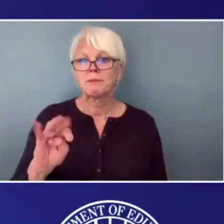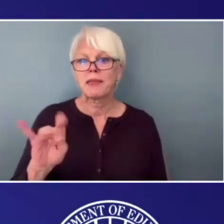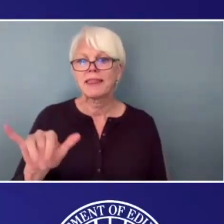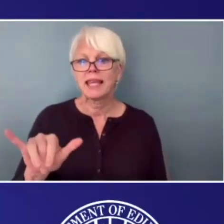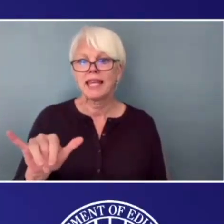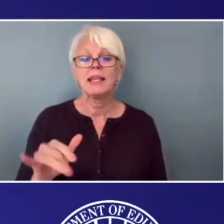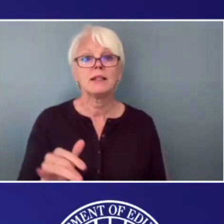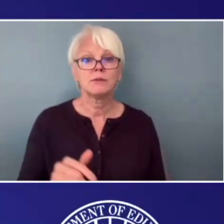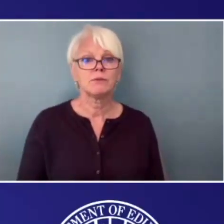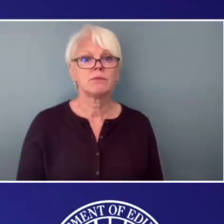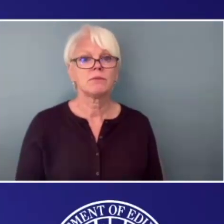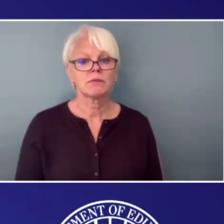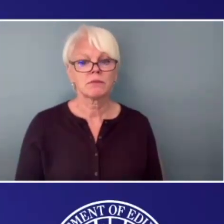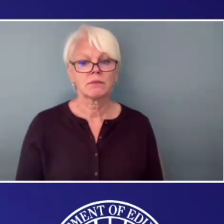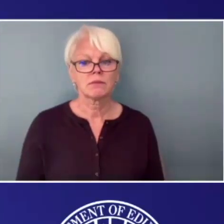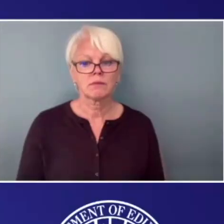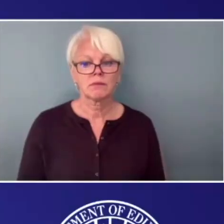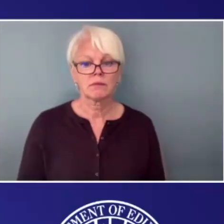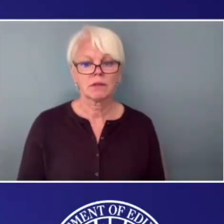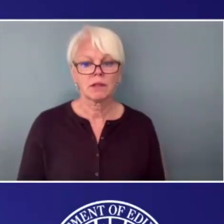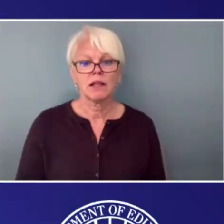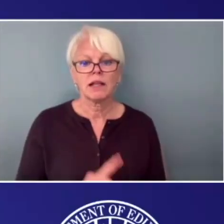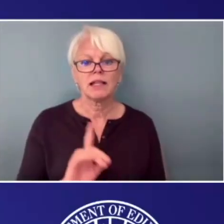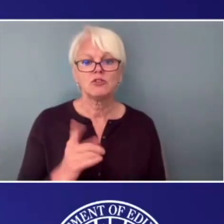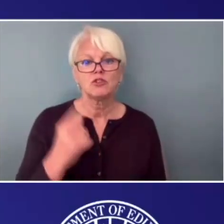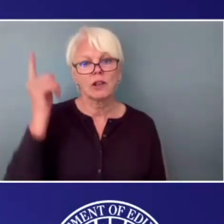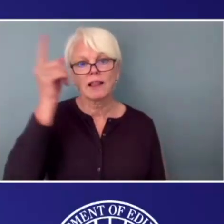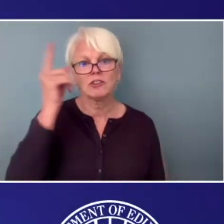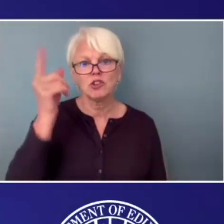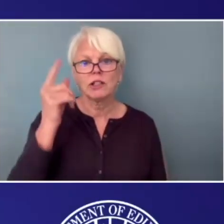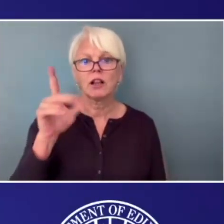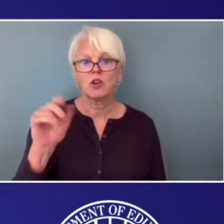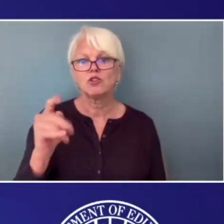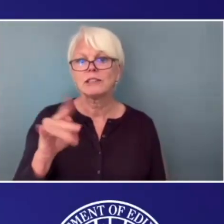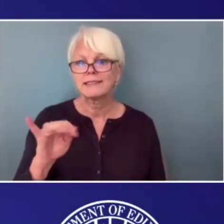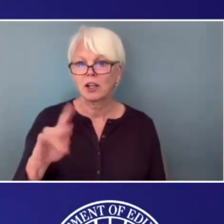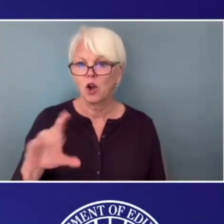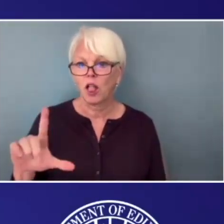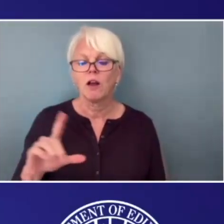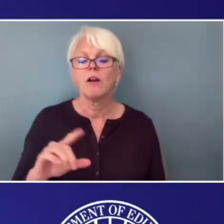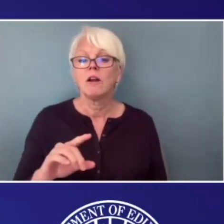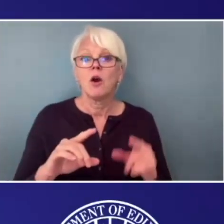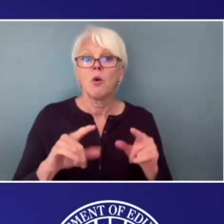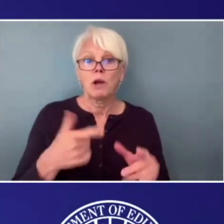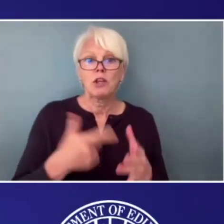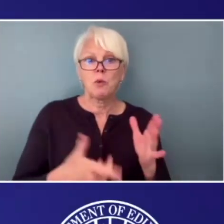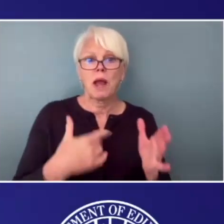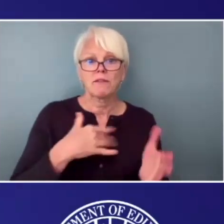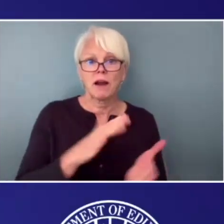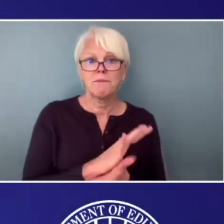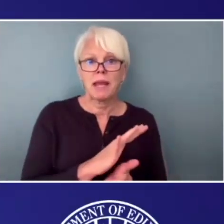It's just logistical. Do you have what you were just looking at on paper? Because I'm following what you're saying on